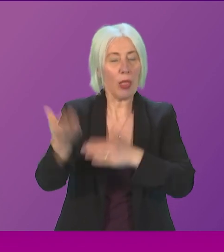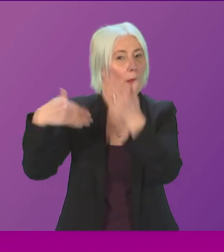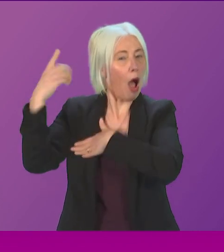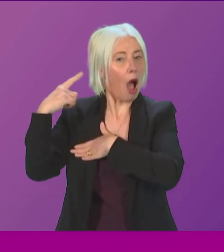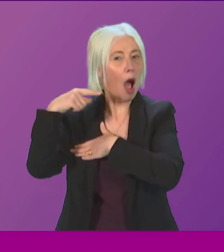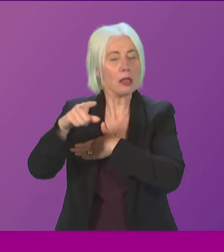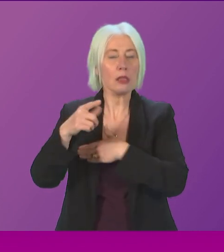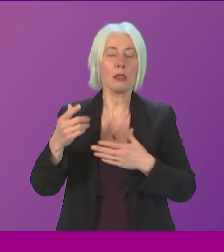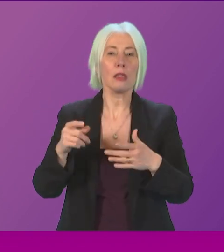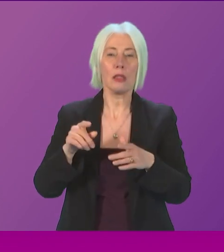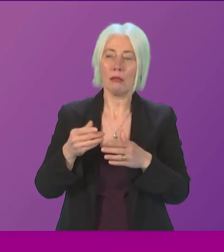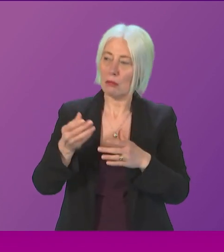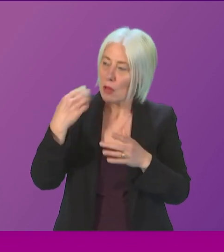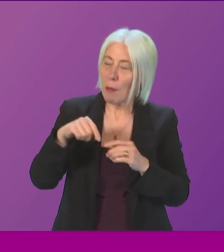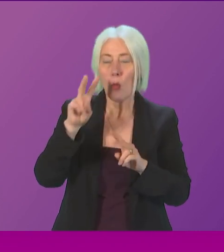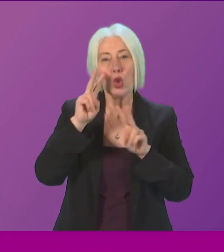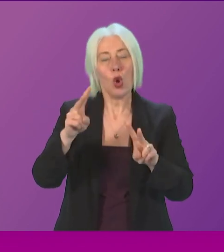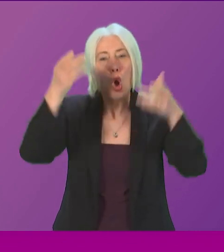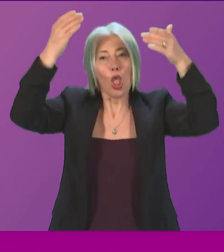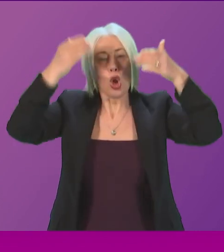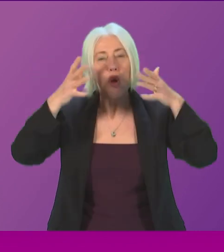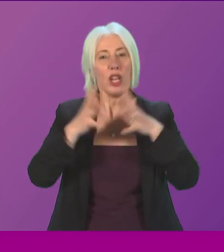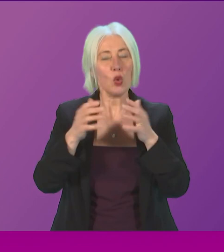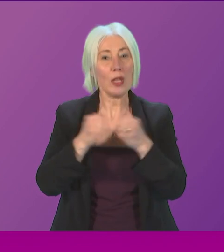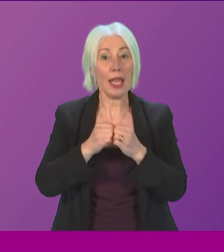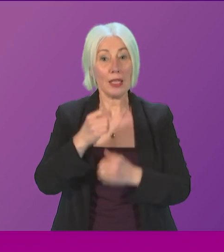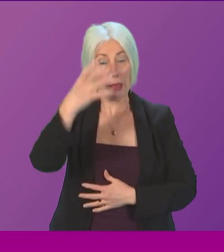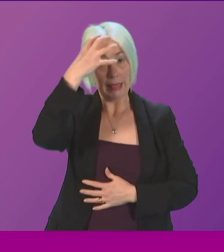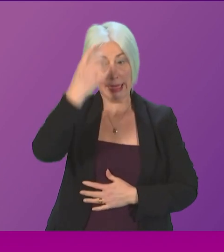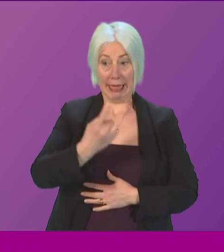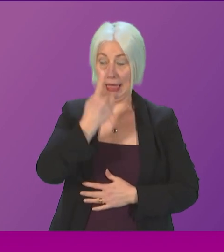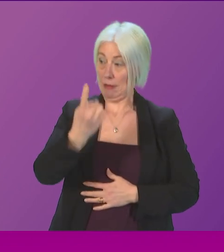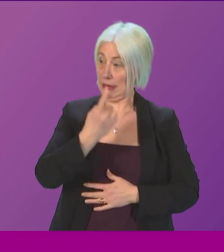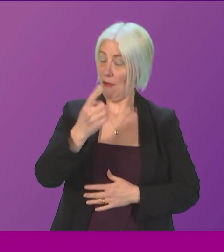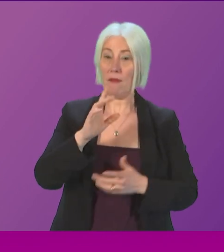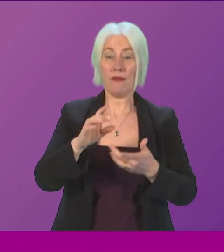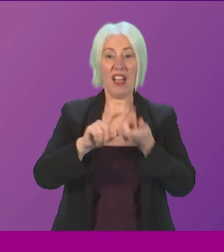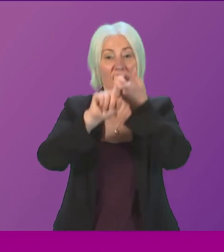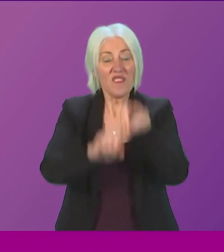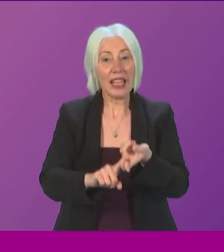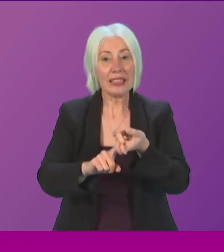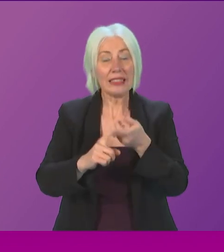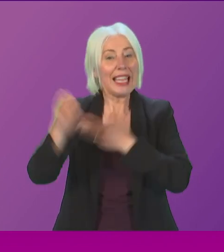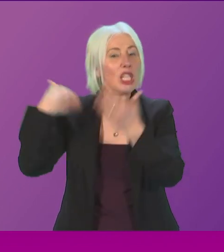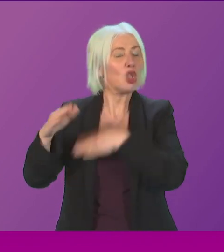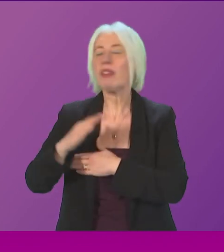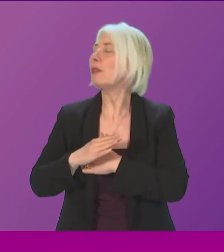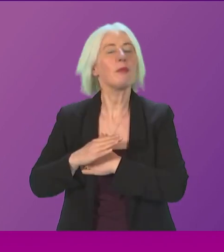Yet, as we saw with the coronation weekend, the monarchy is not fixed in history; it changes